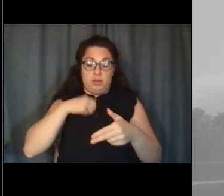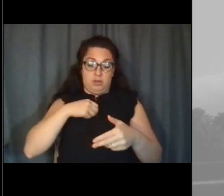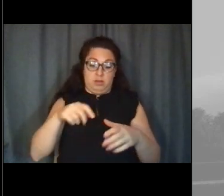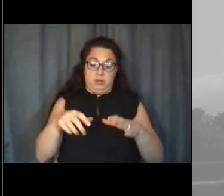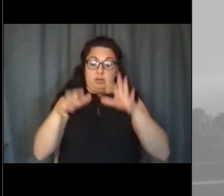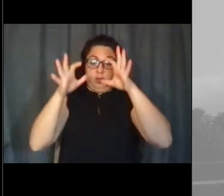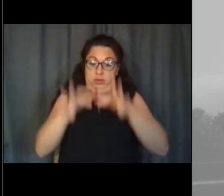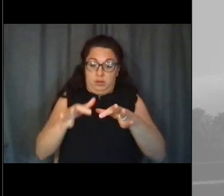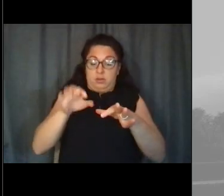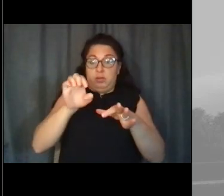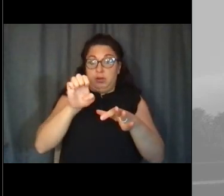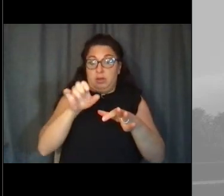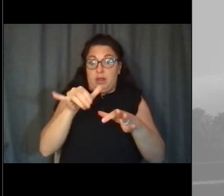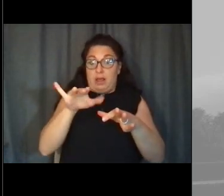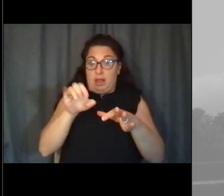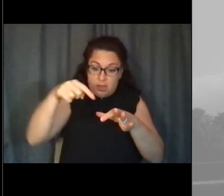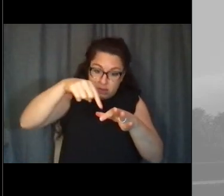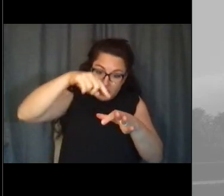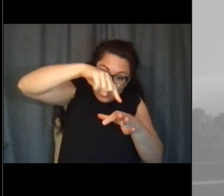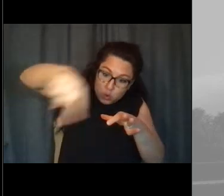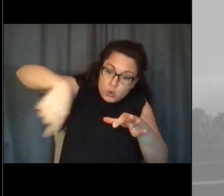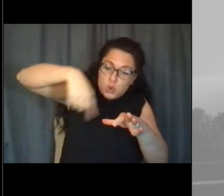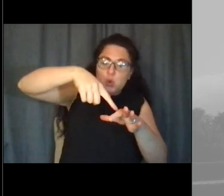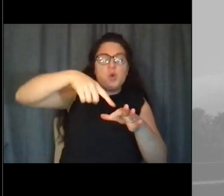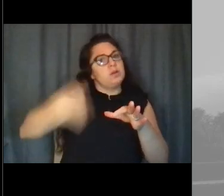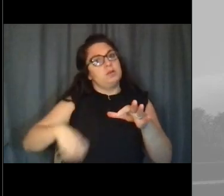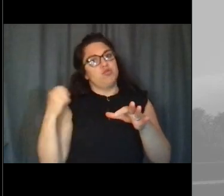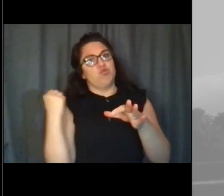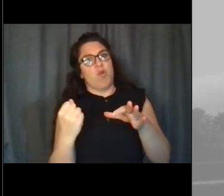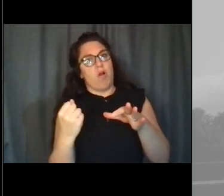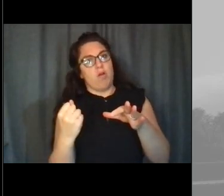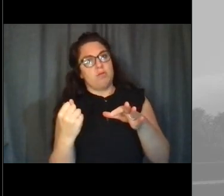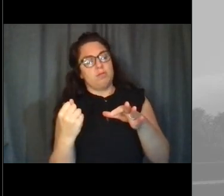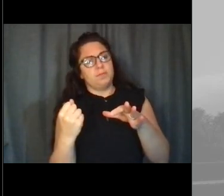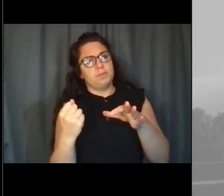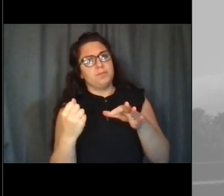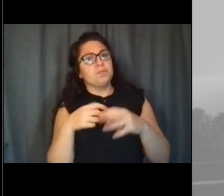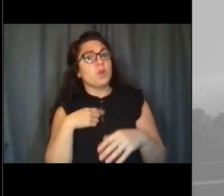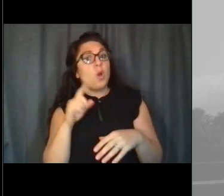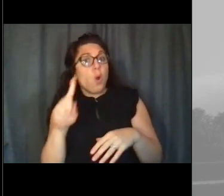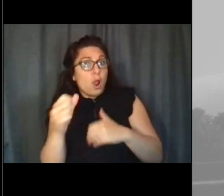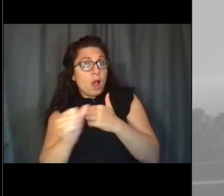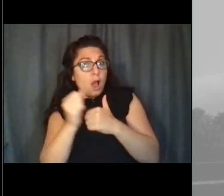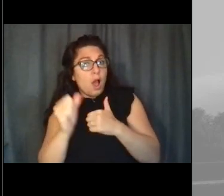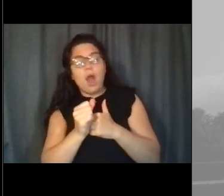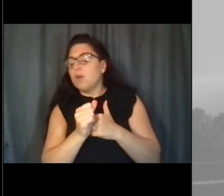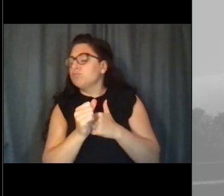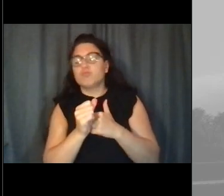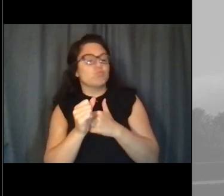a lot of these really high-end winds. But that's not the only hazard, that's what most people focus on.